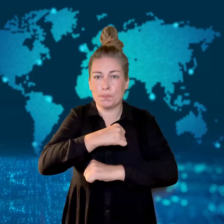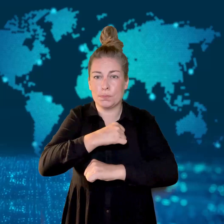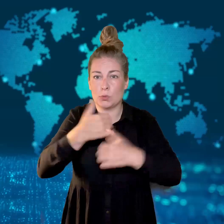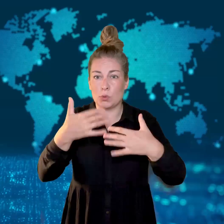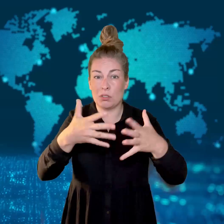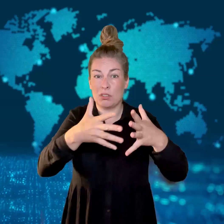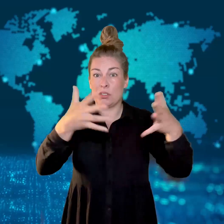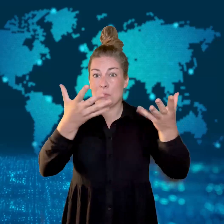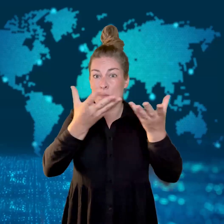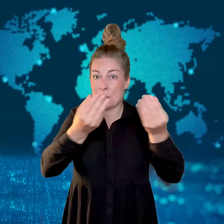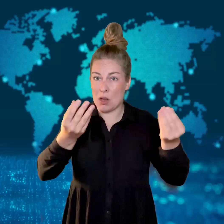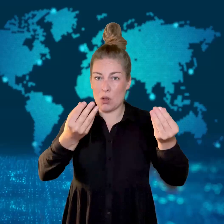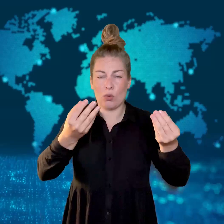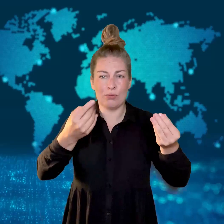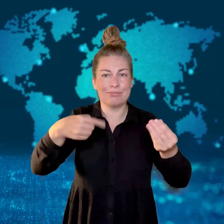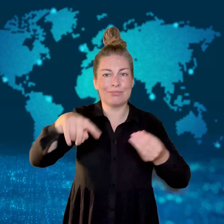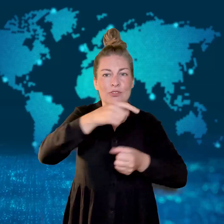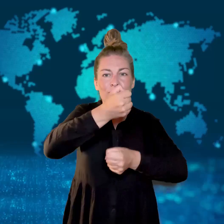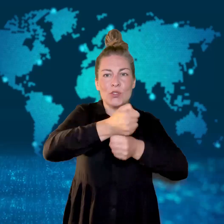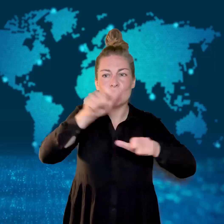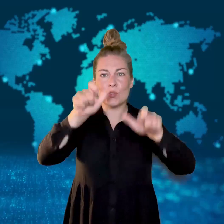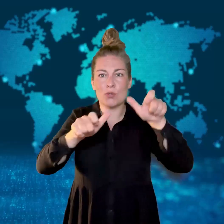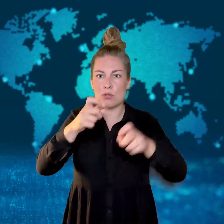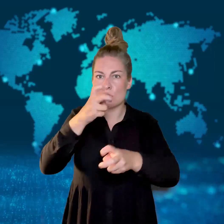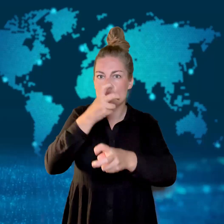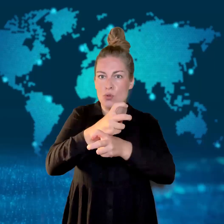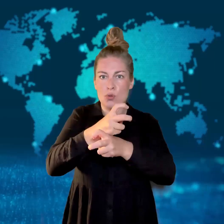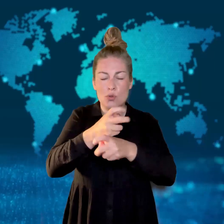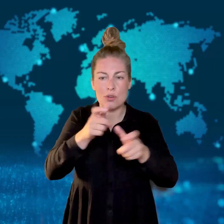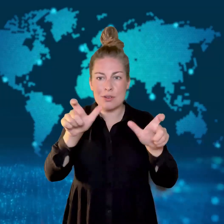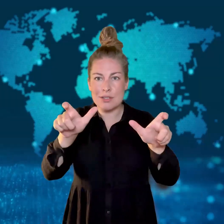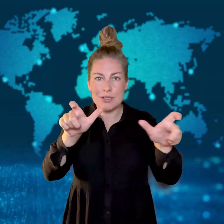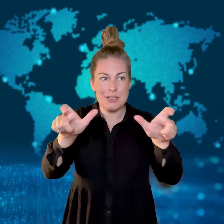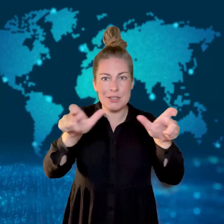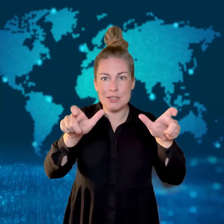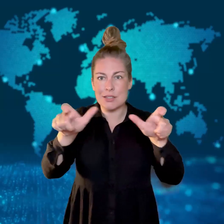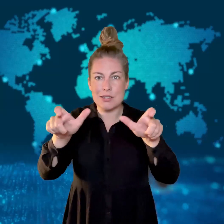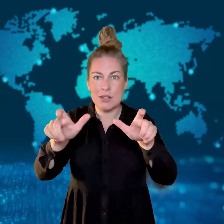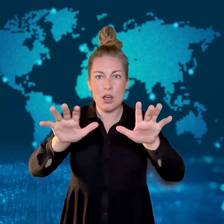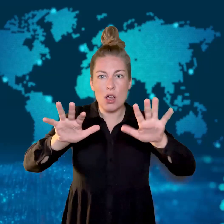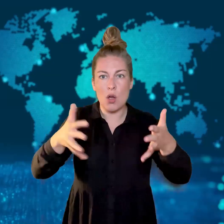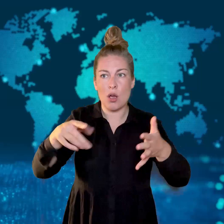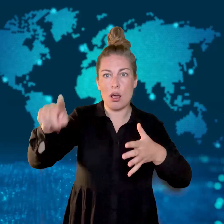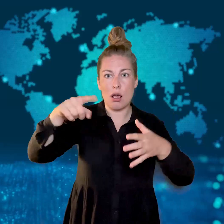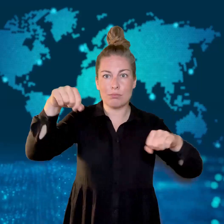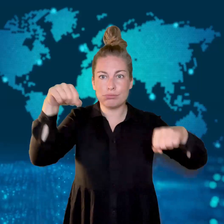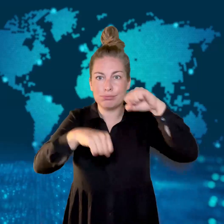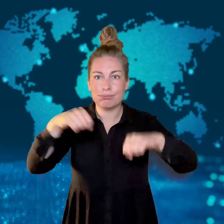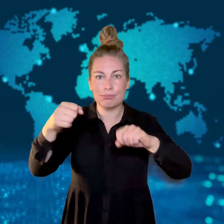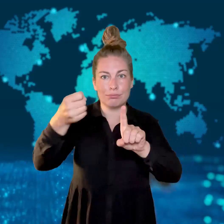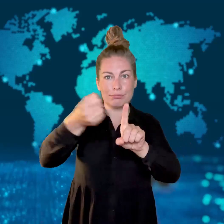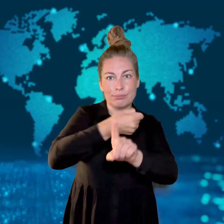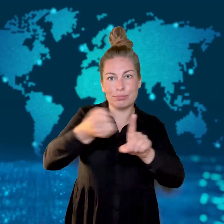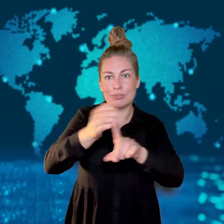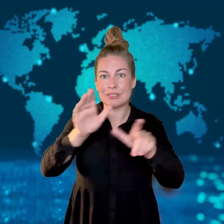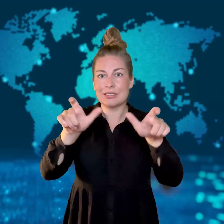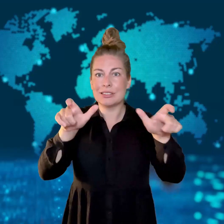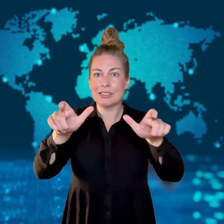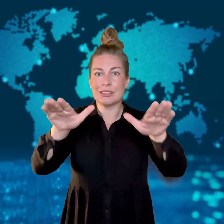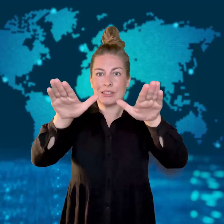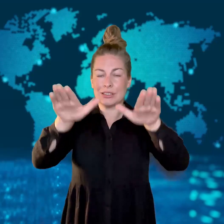the sheer number of prisoners leads to difficulty controlling the violence.